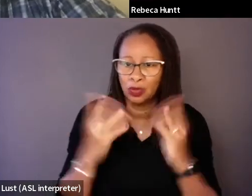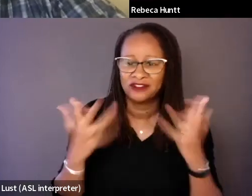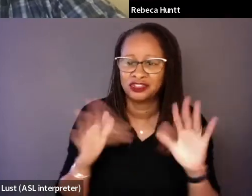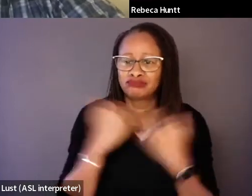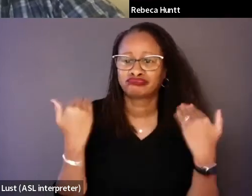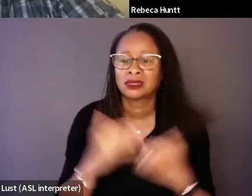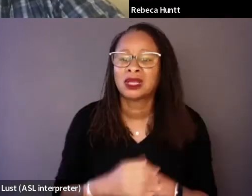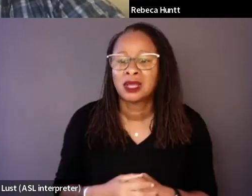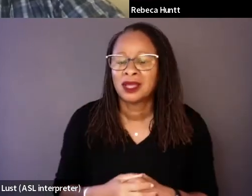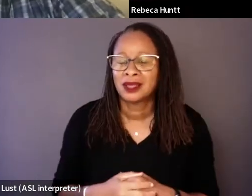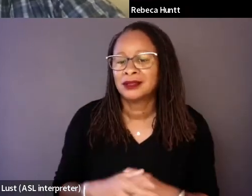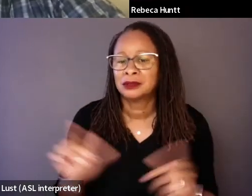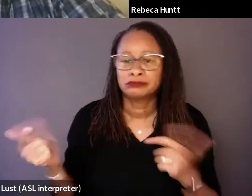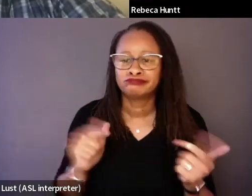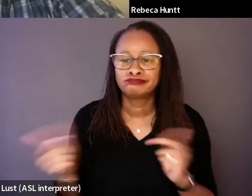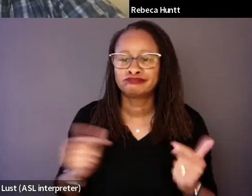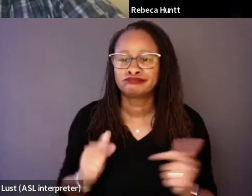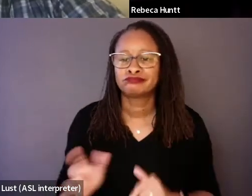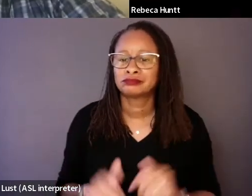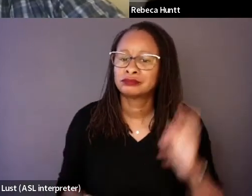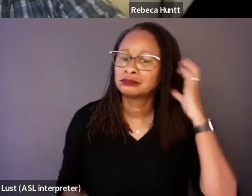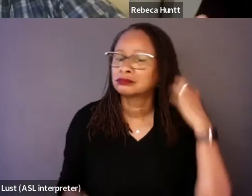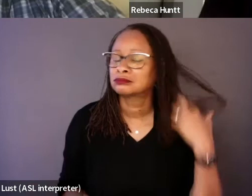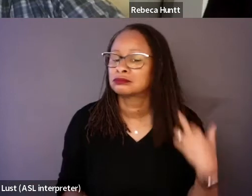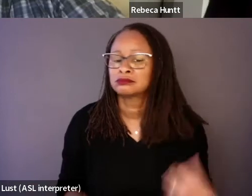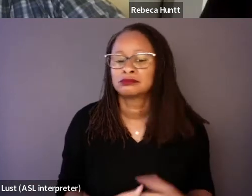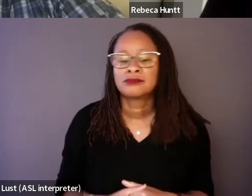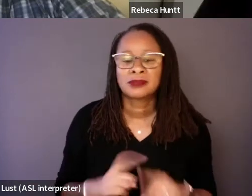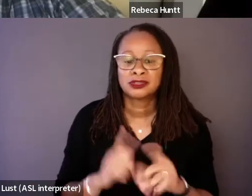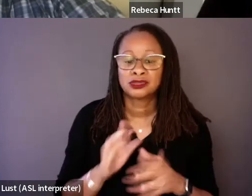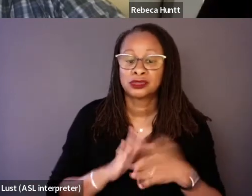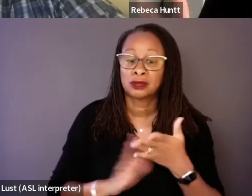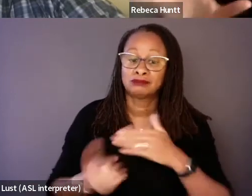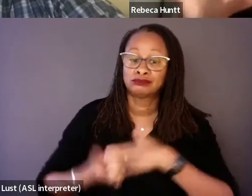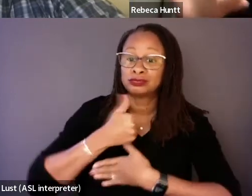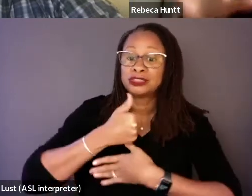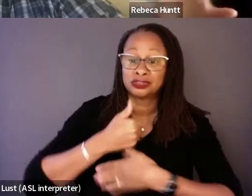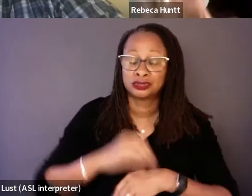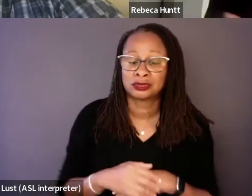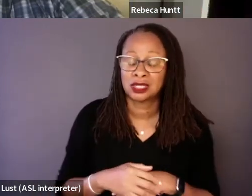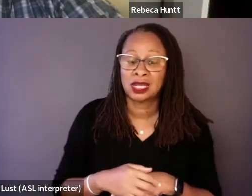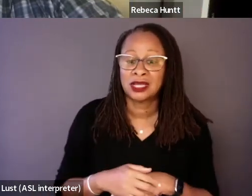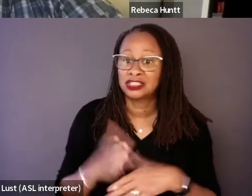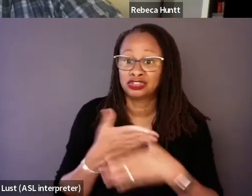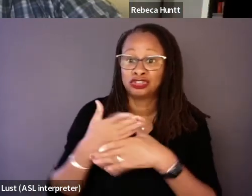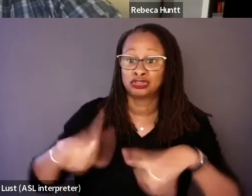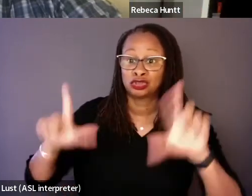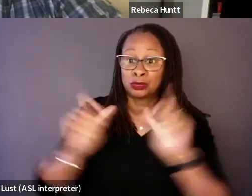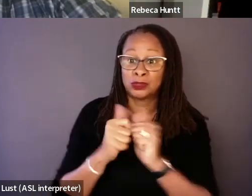But she was on premier and I was on -- you know, and sharing her screen with me on Zoom and we -- we